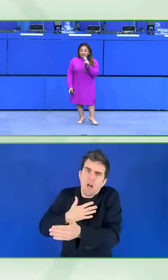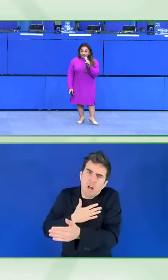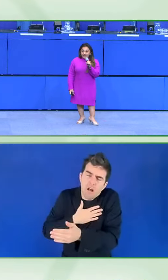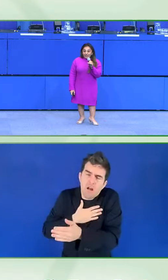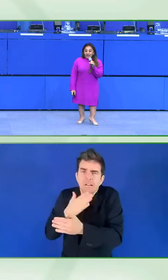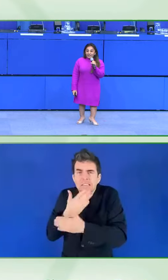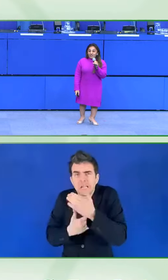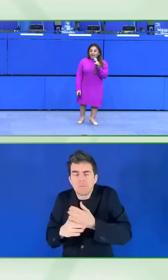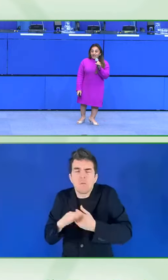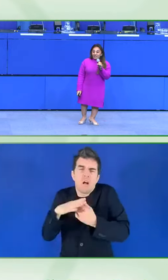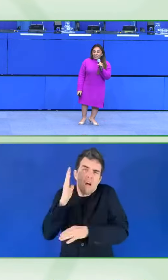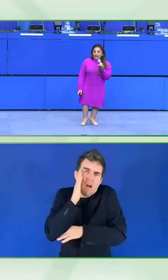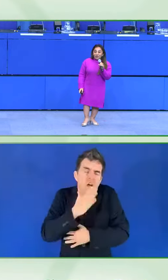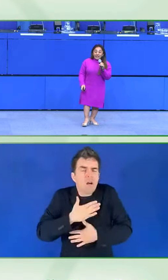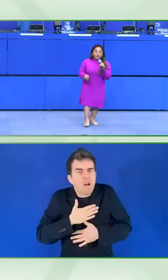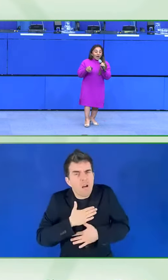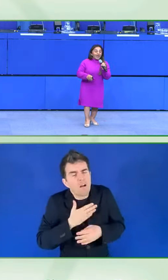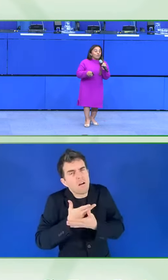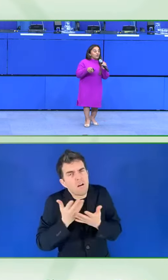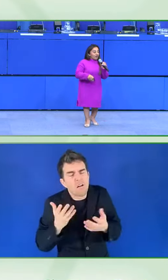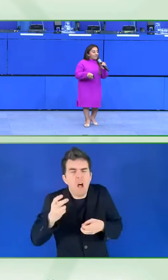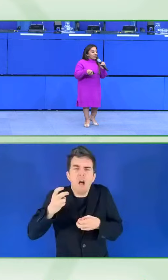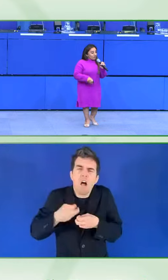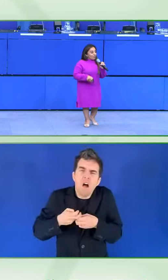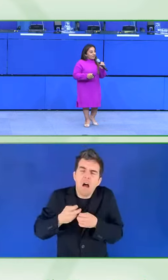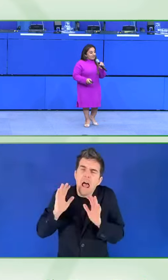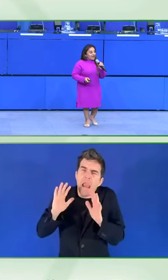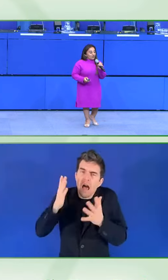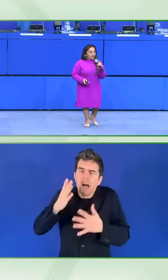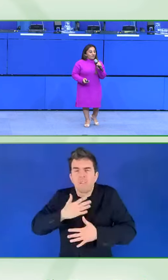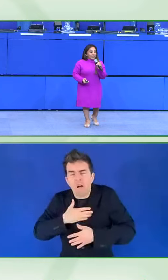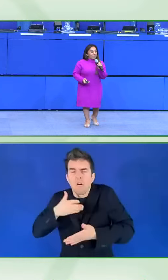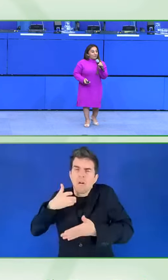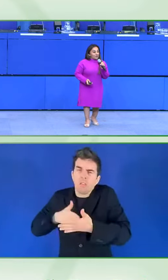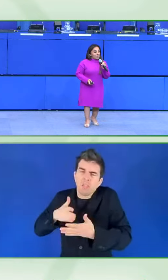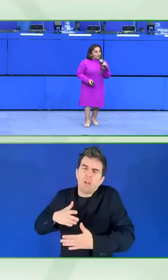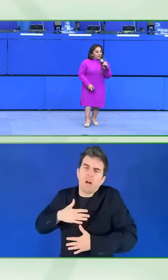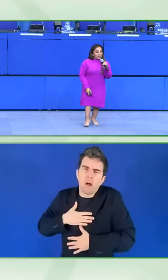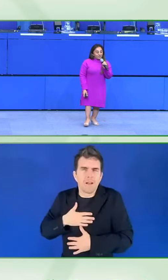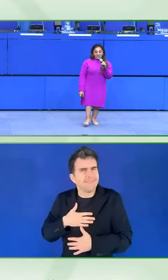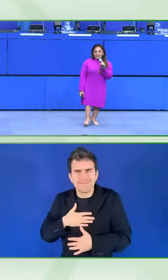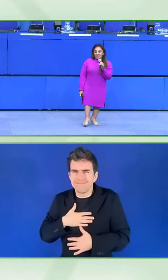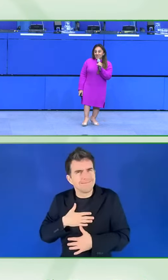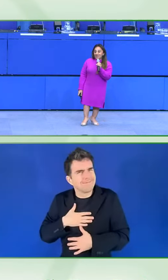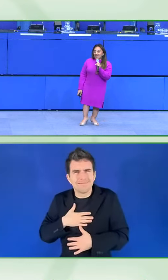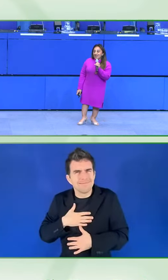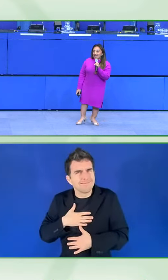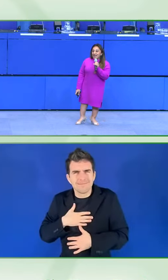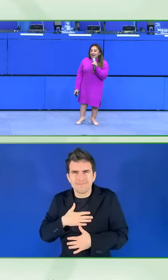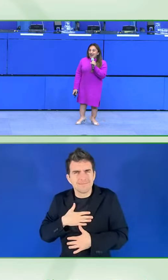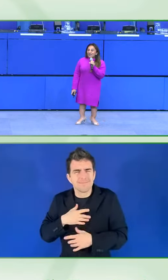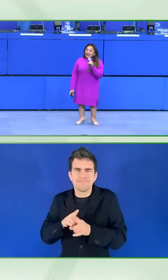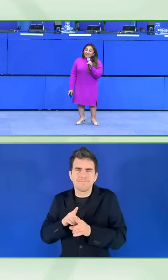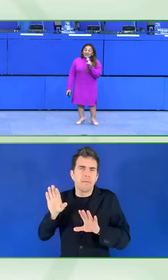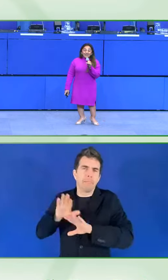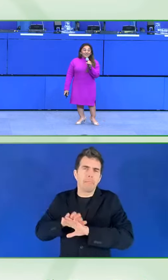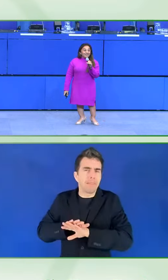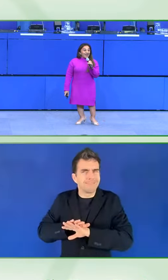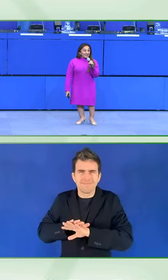a barrier or bias and we live in a very disabling world.